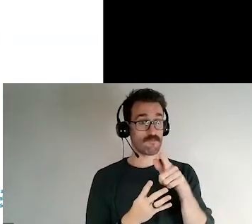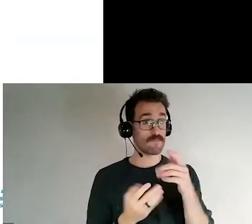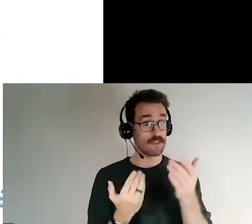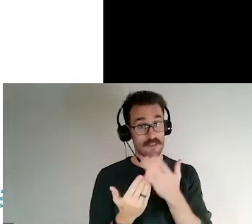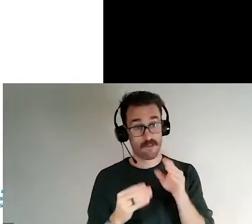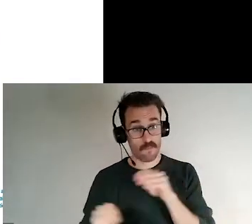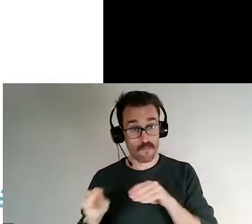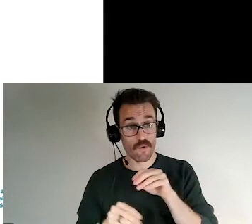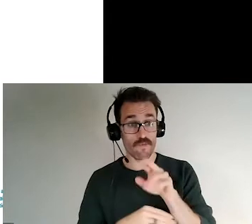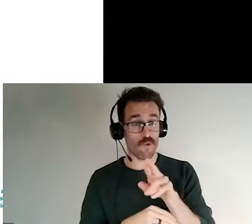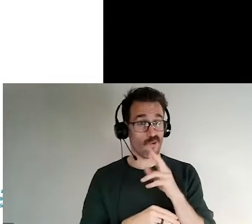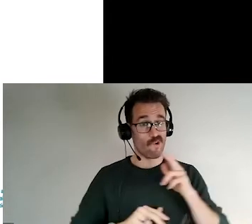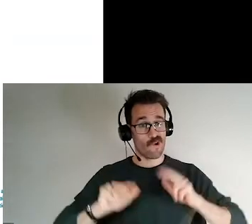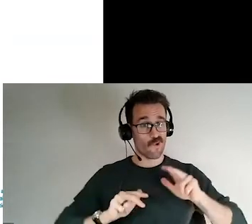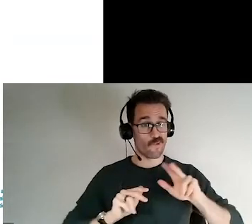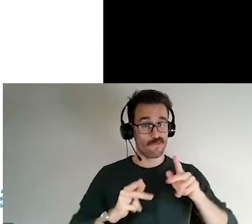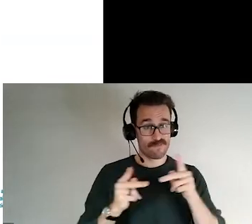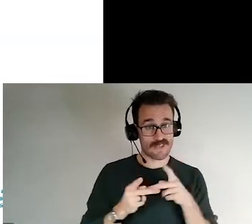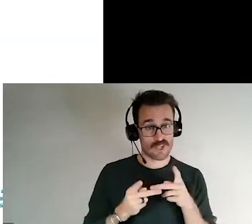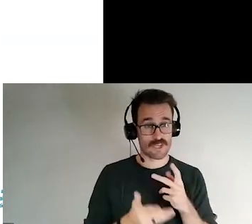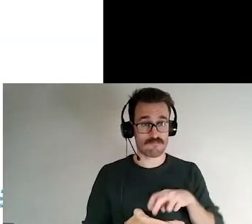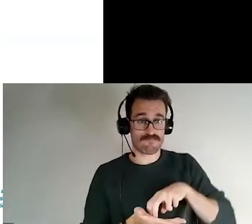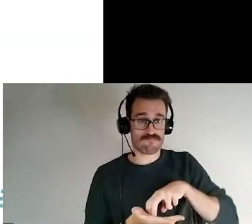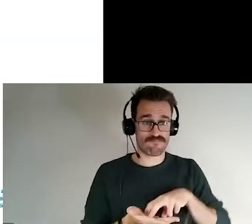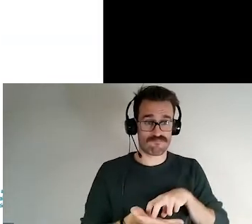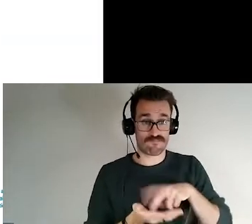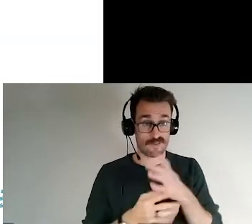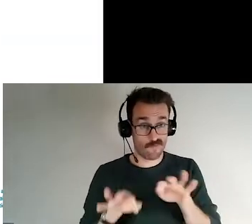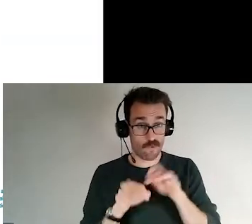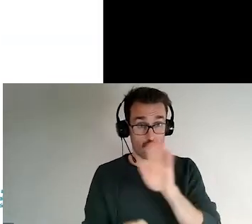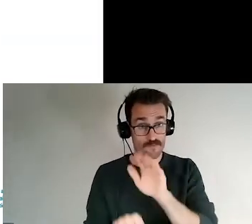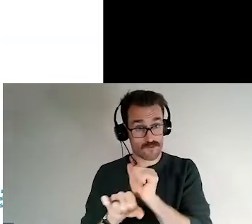positions or postures an important part of your job? What an individual would see is immediately